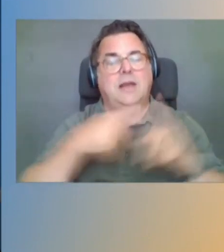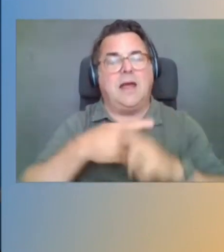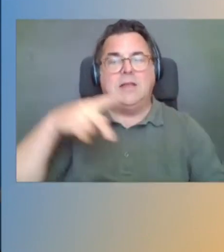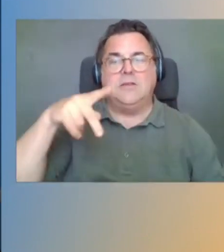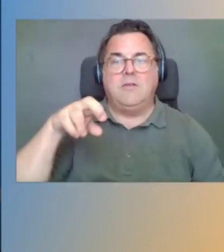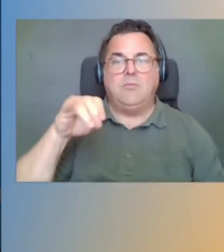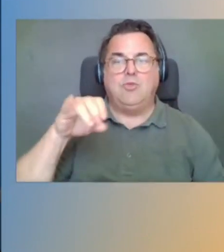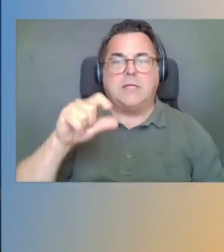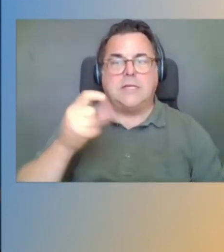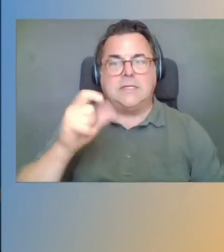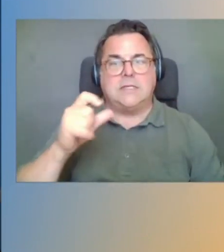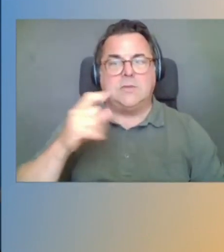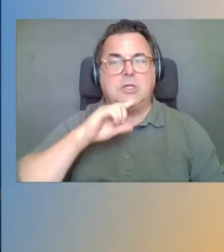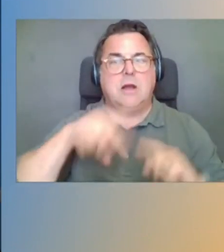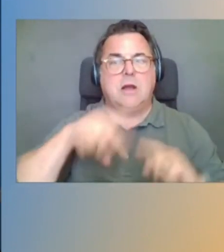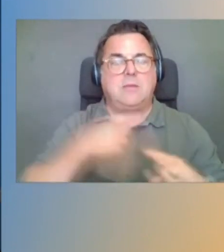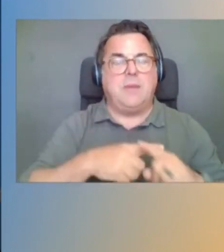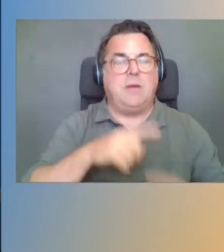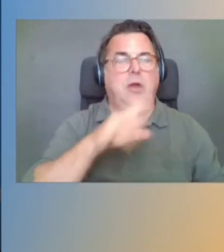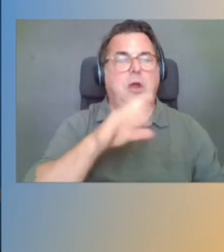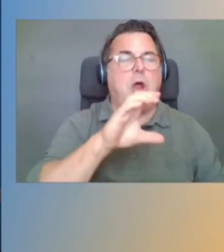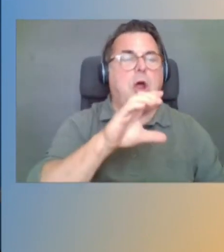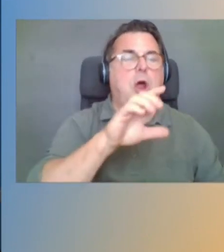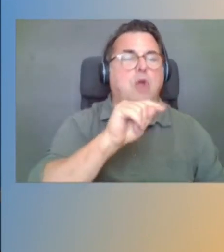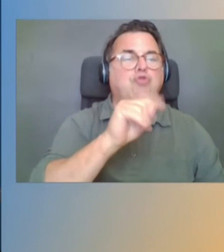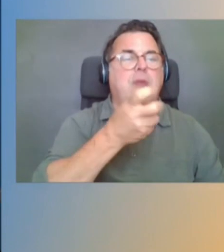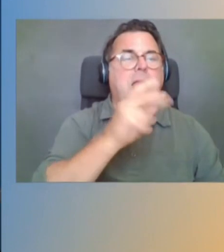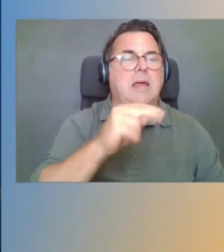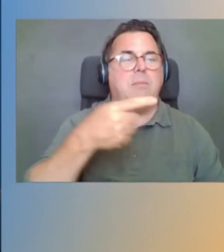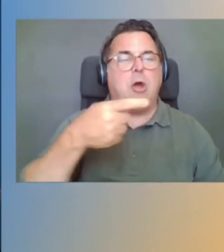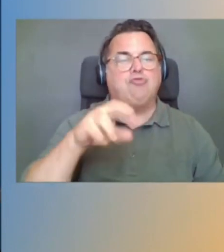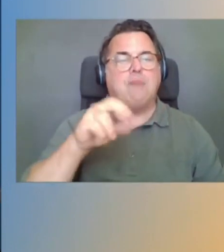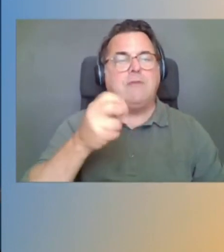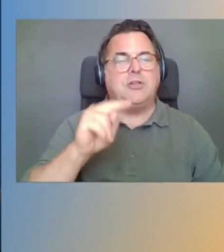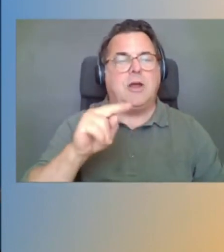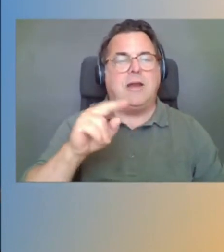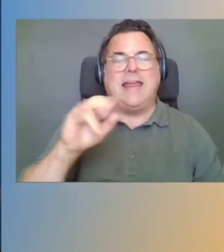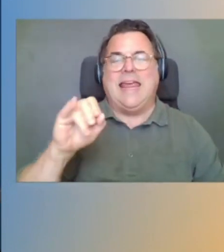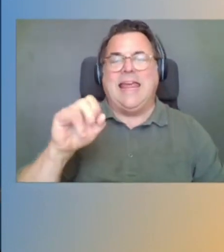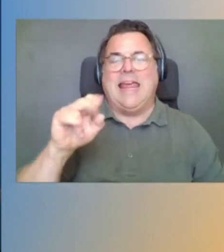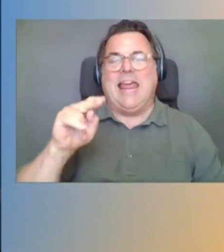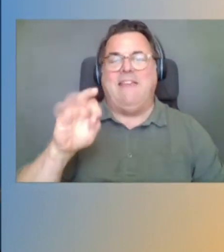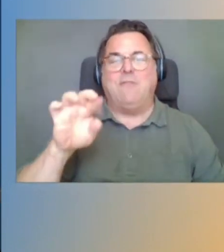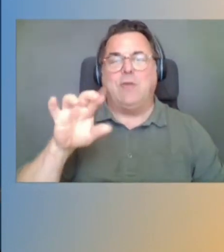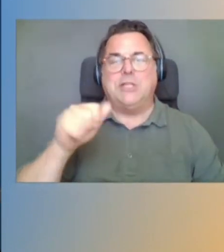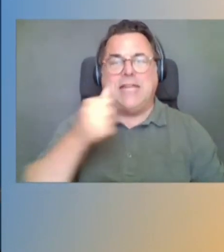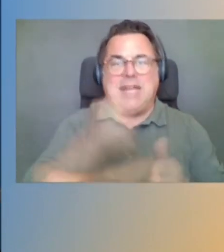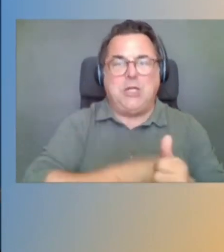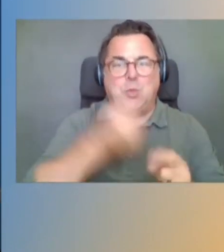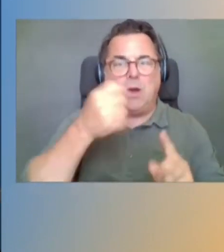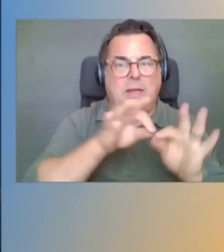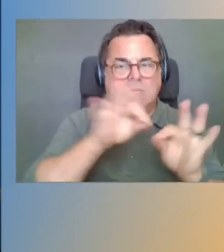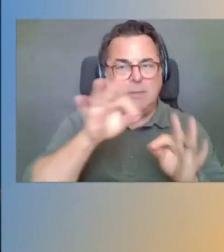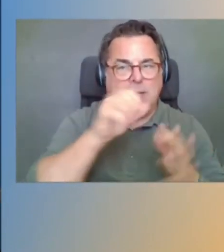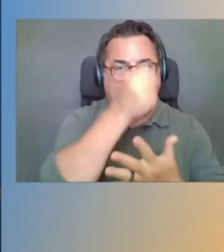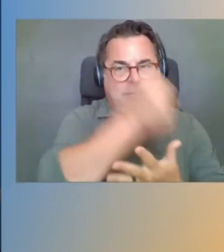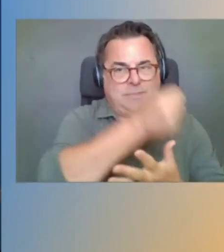Inferentia, Trainium, Graviton. And we'll walk through all of that this afternoon, our nitro SSDs.